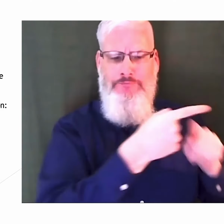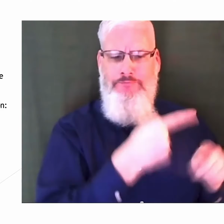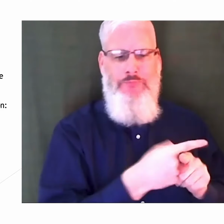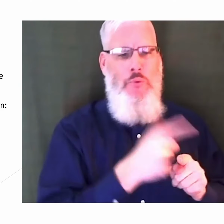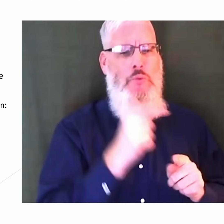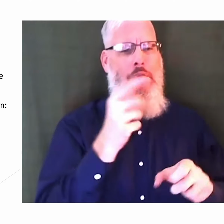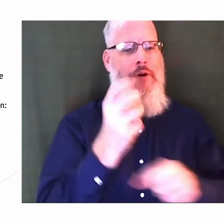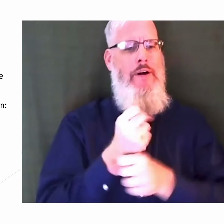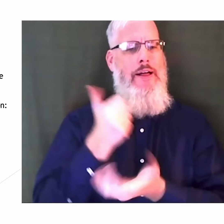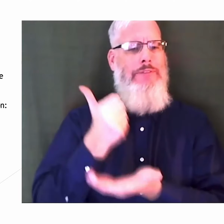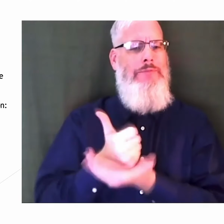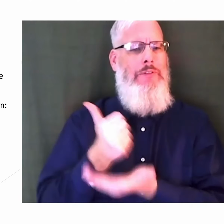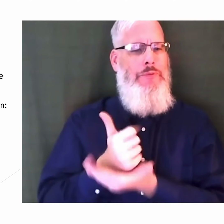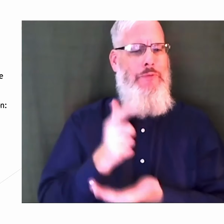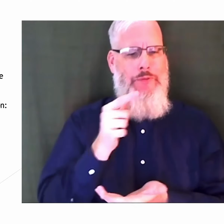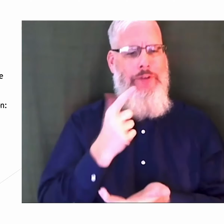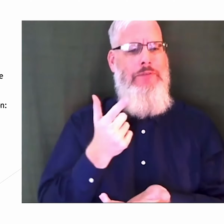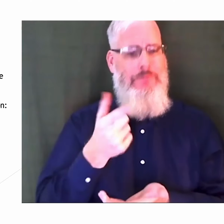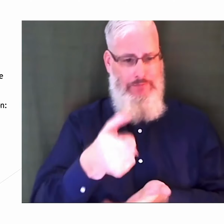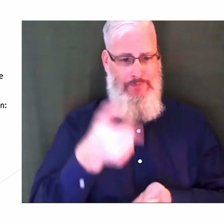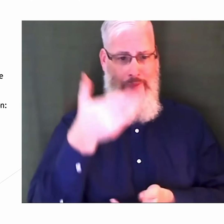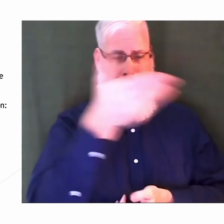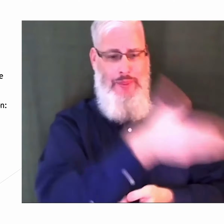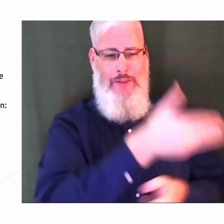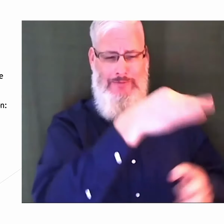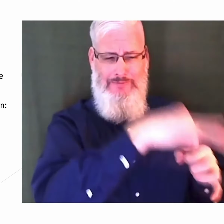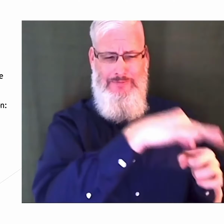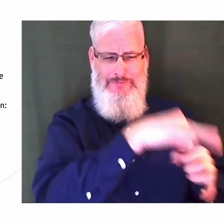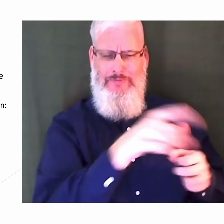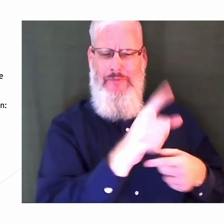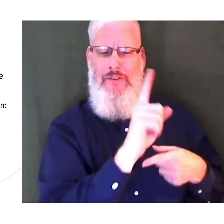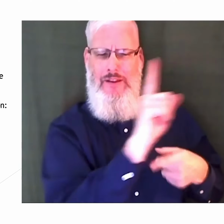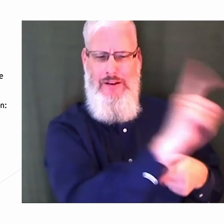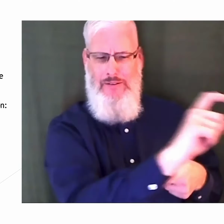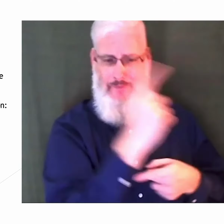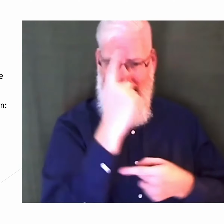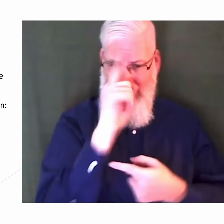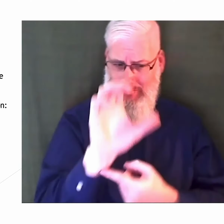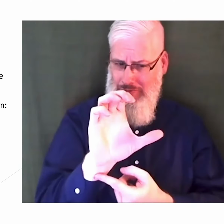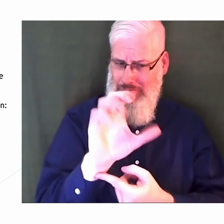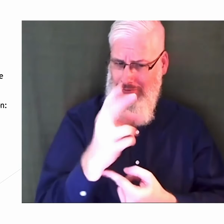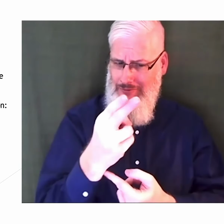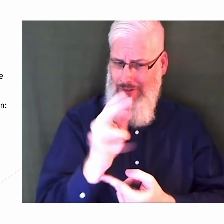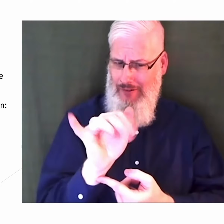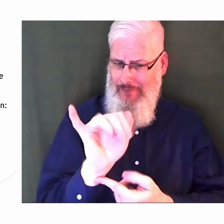who can assist you. First, ask to speak to the Chief Election Inspector